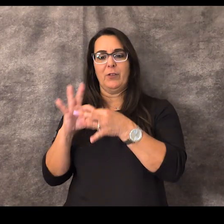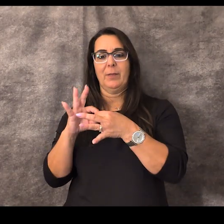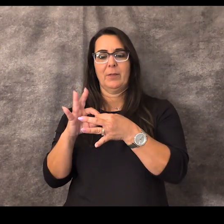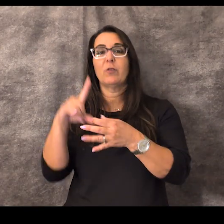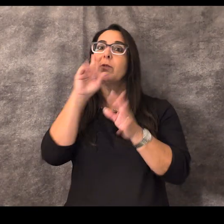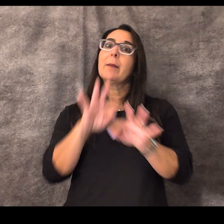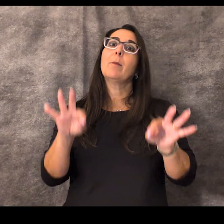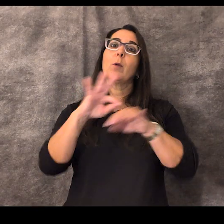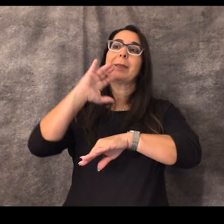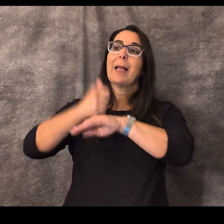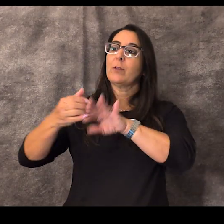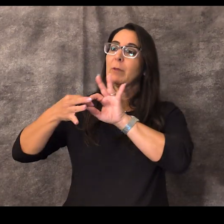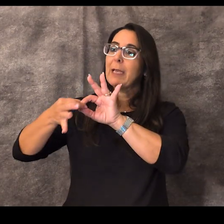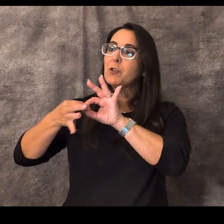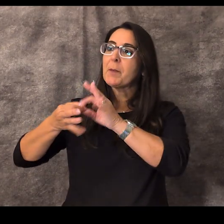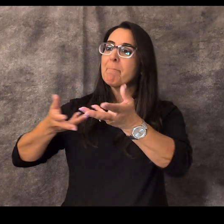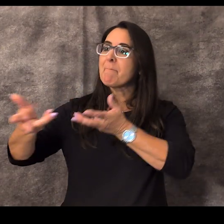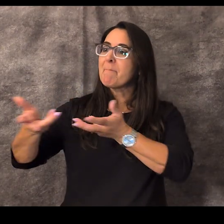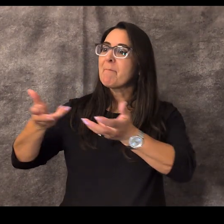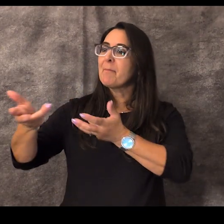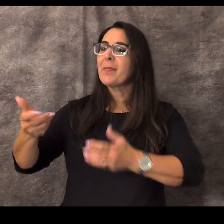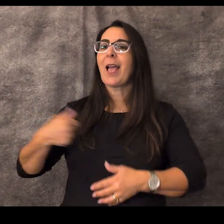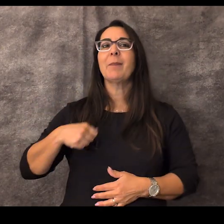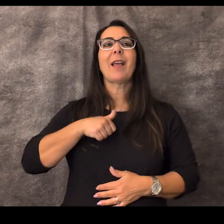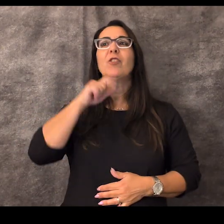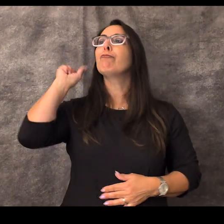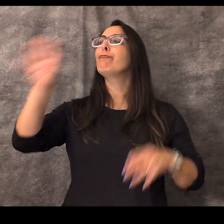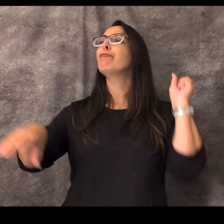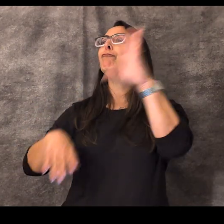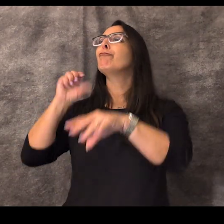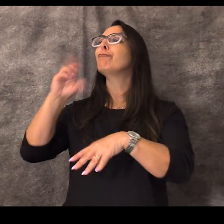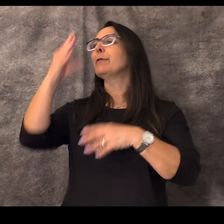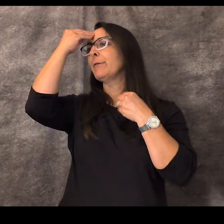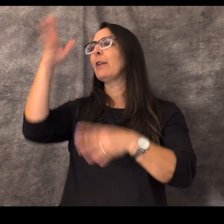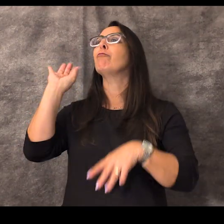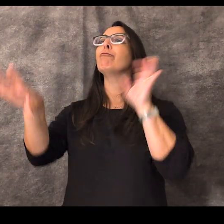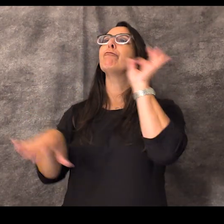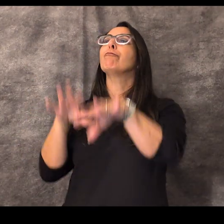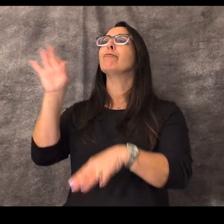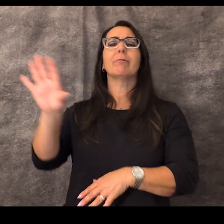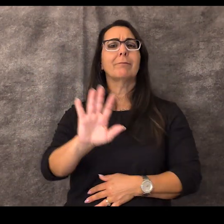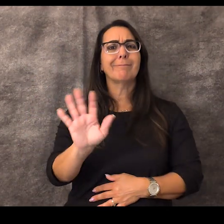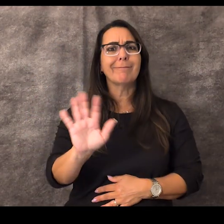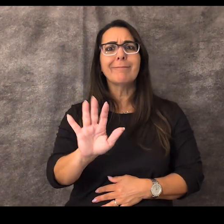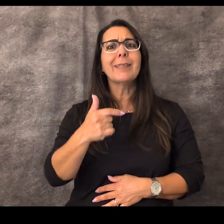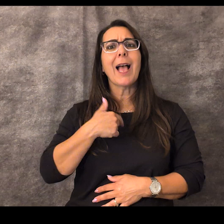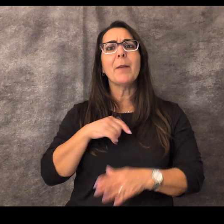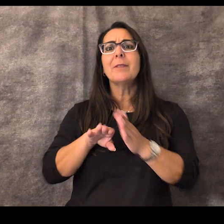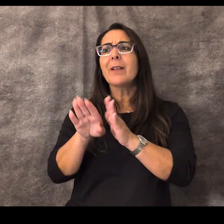So that I'm not, you know, delivering an informational packet. I'm there to form a relationship with someone that includes